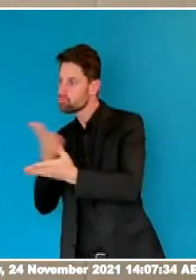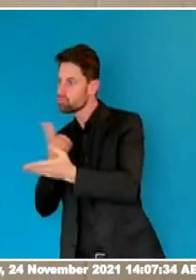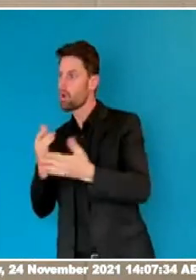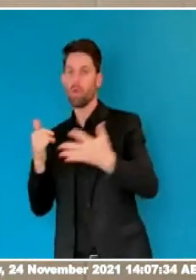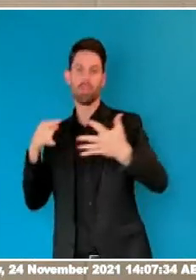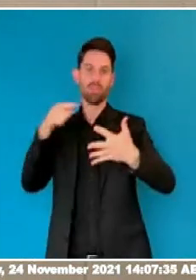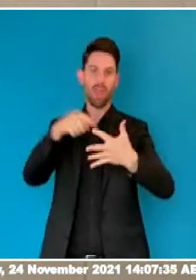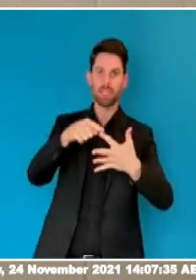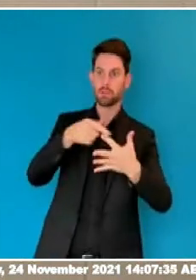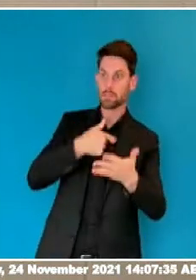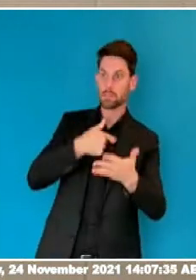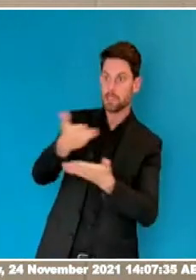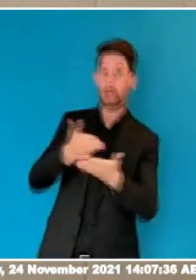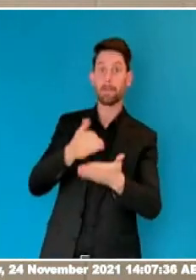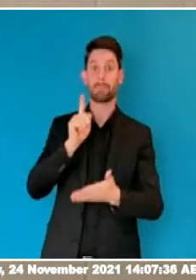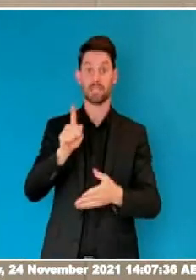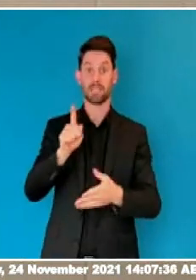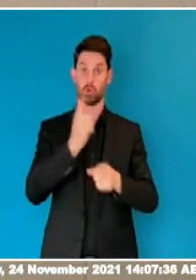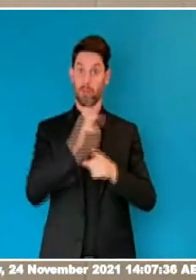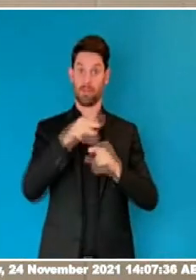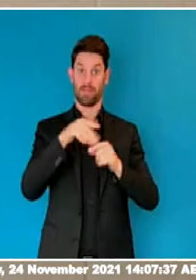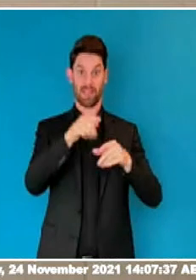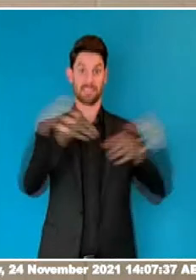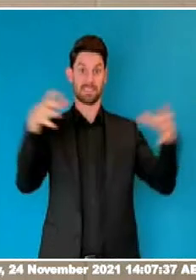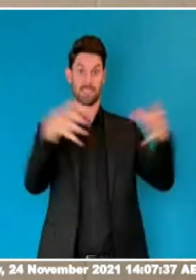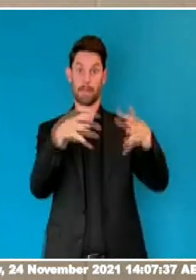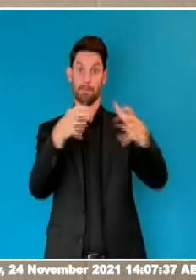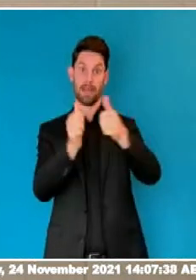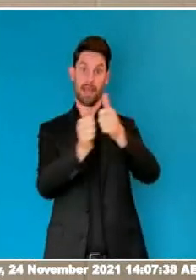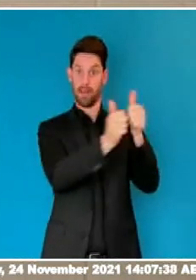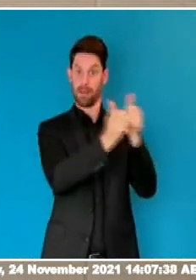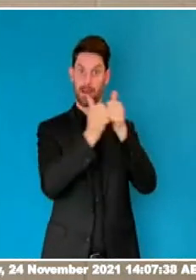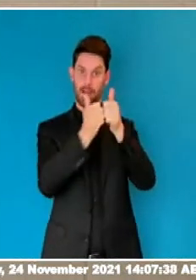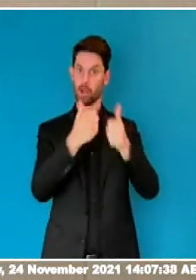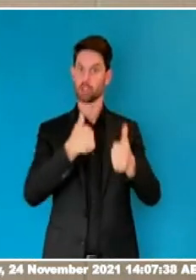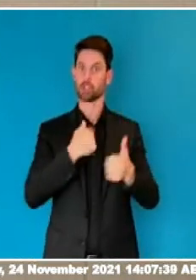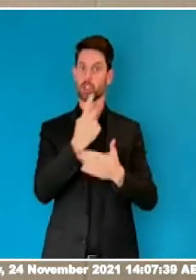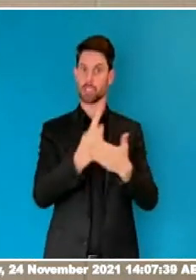But at the Collaborative Partnership level, we were seeking in kind contribution or